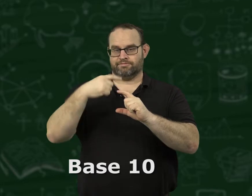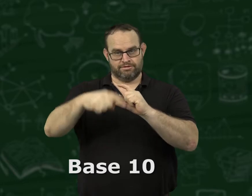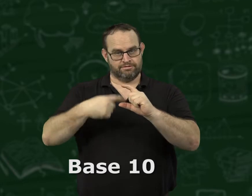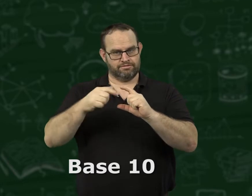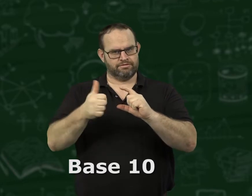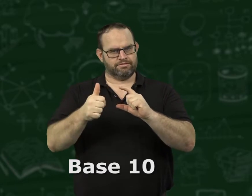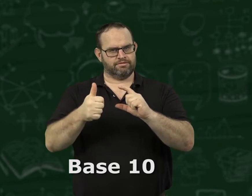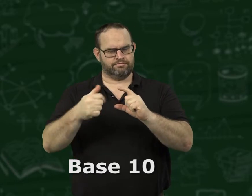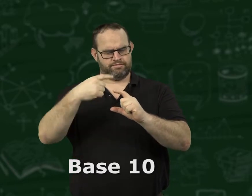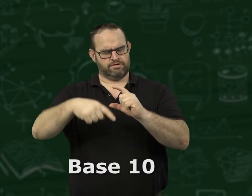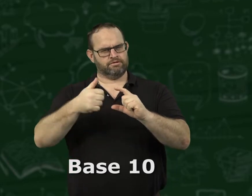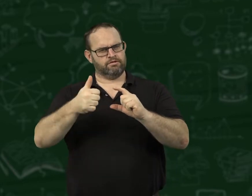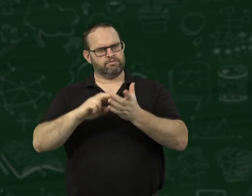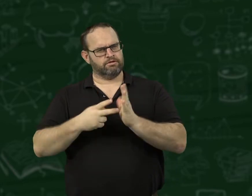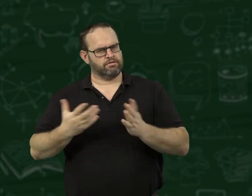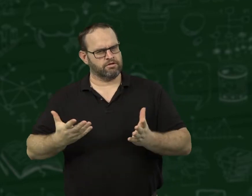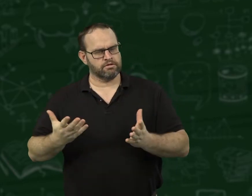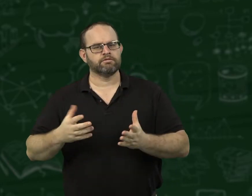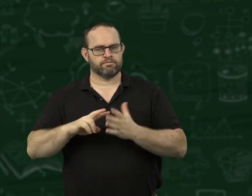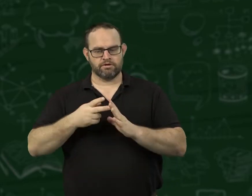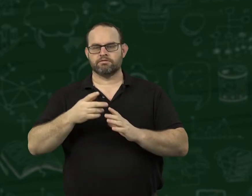What does base-ten mean?